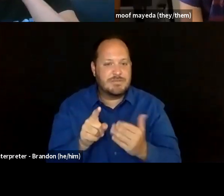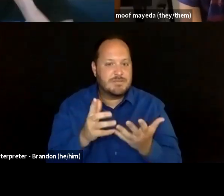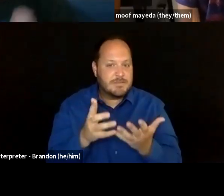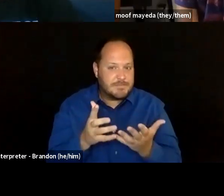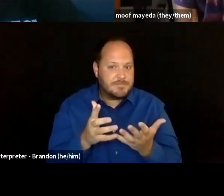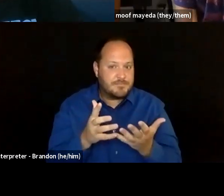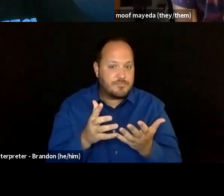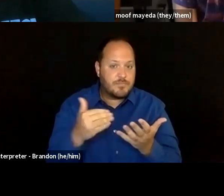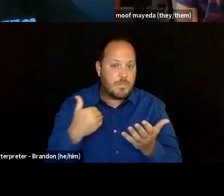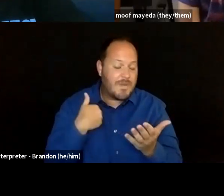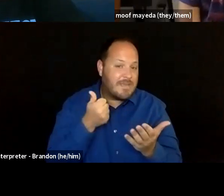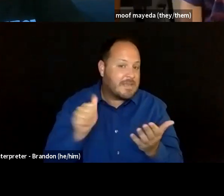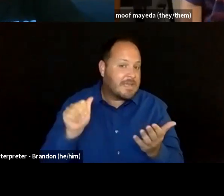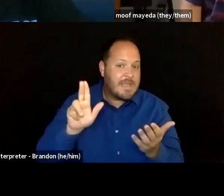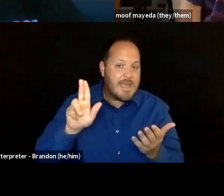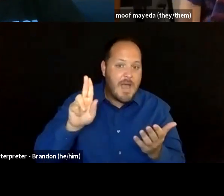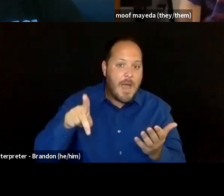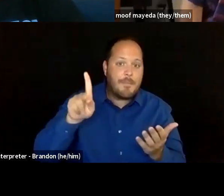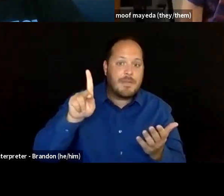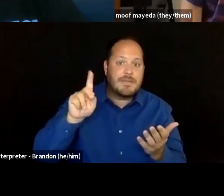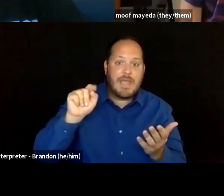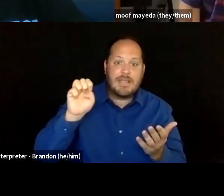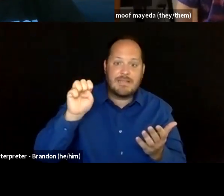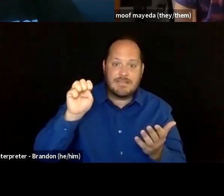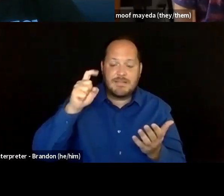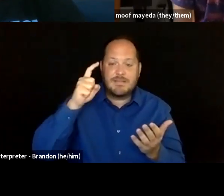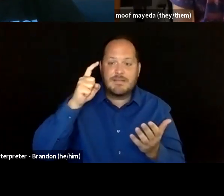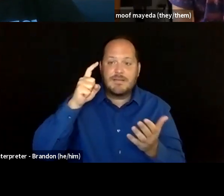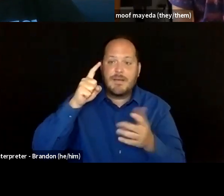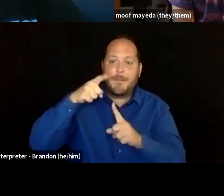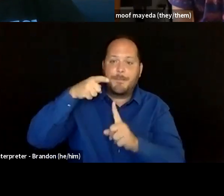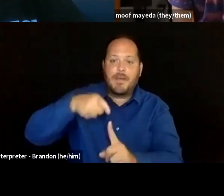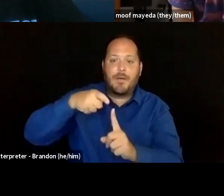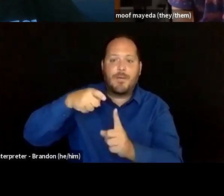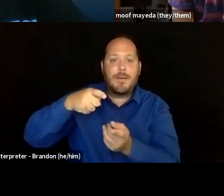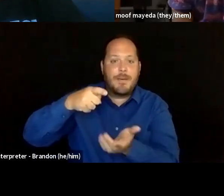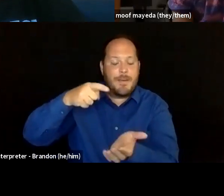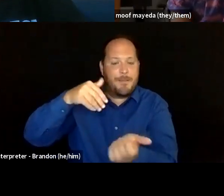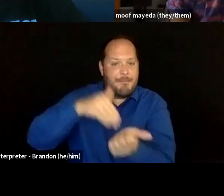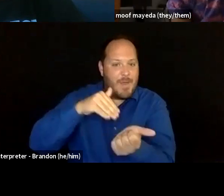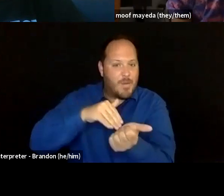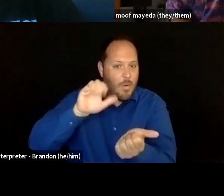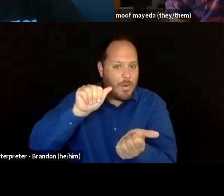who are incarcerated. For trans folks who are incarcerated.